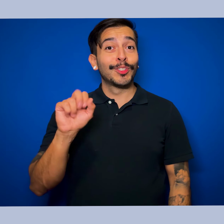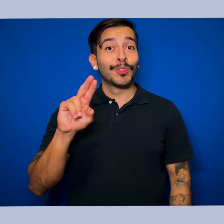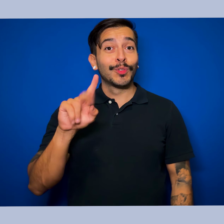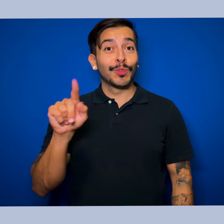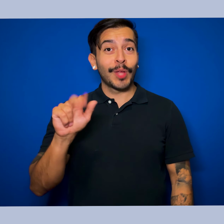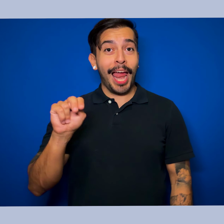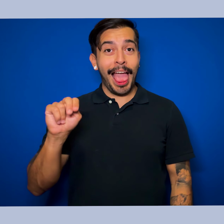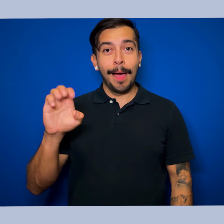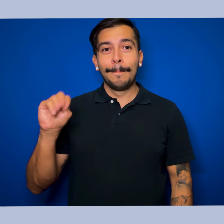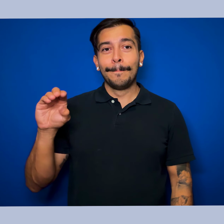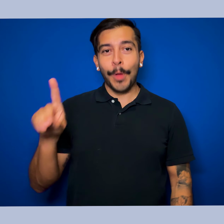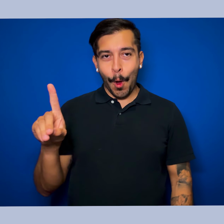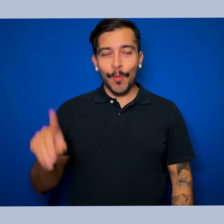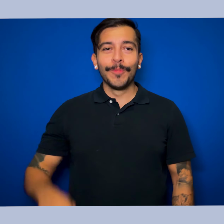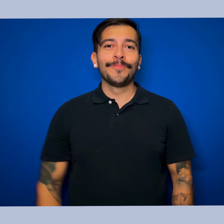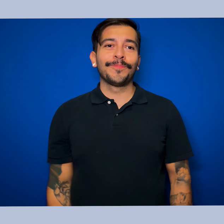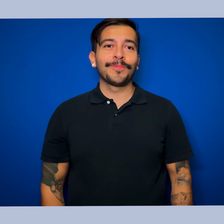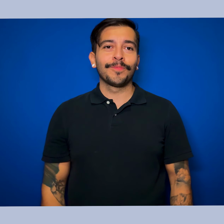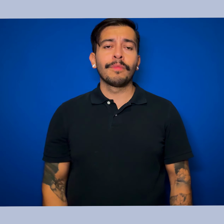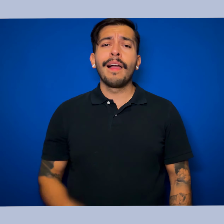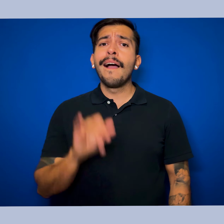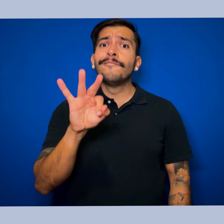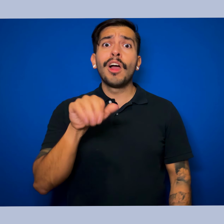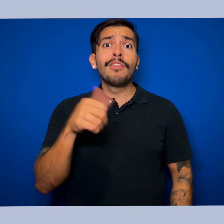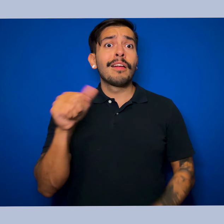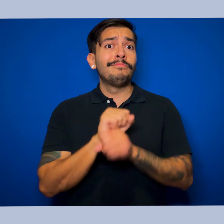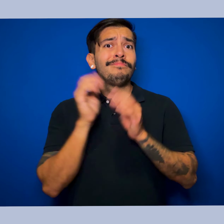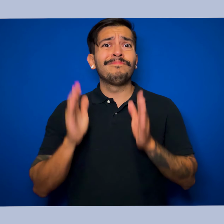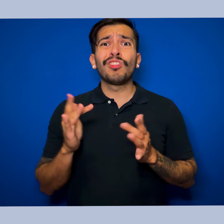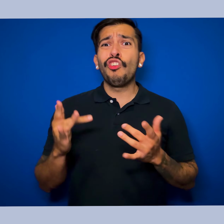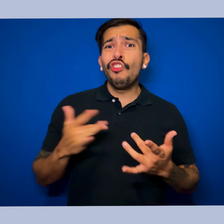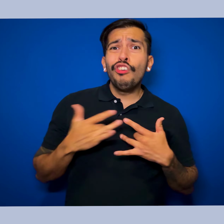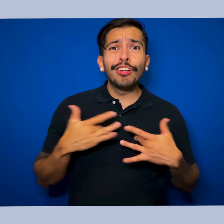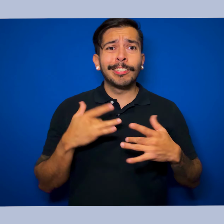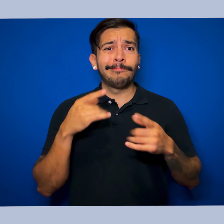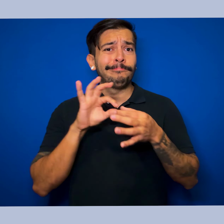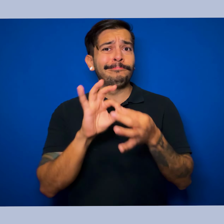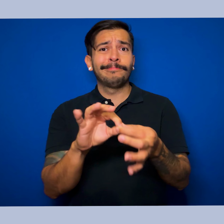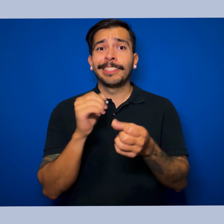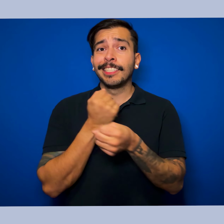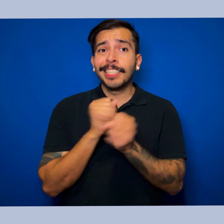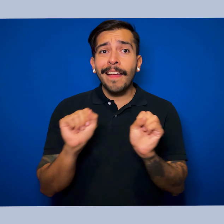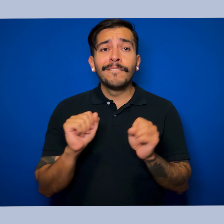Suzanne, MOD. If other employees are concerned about safety